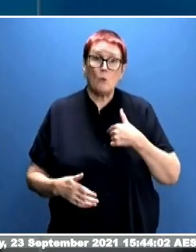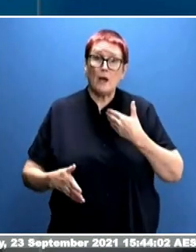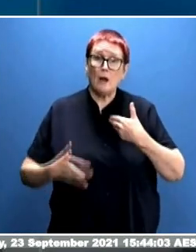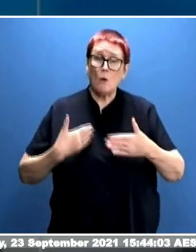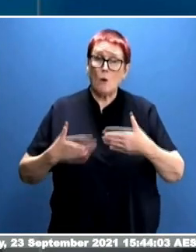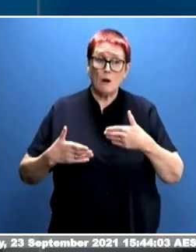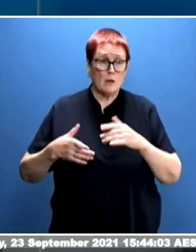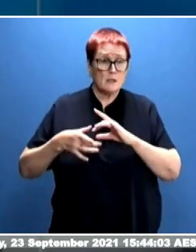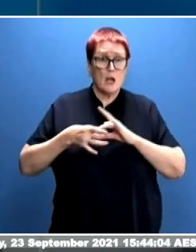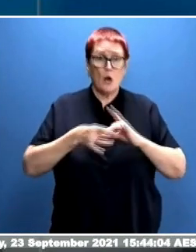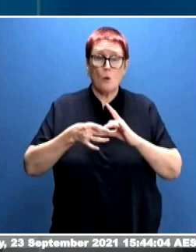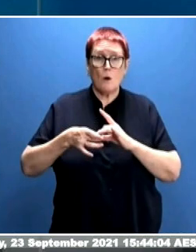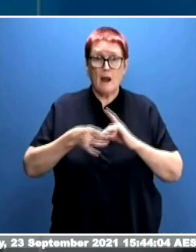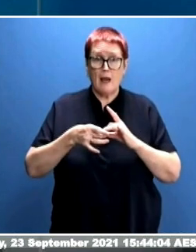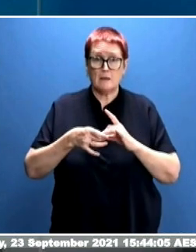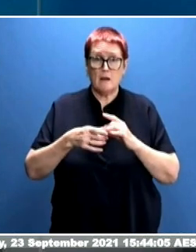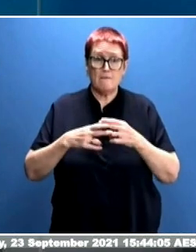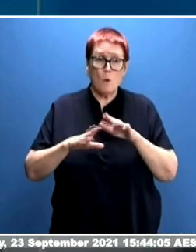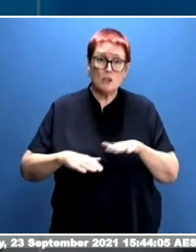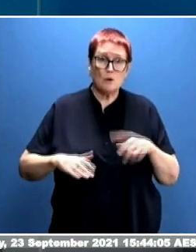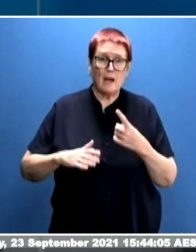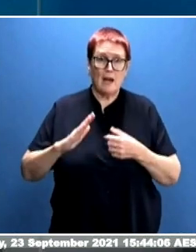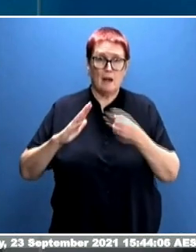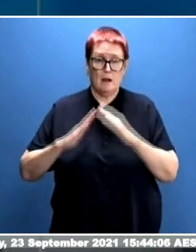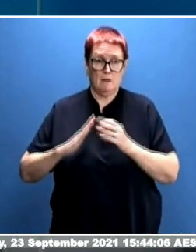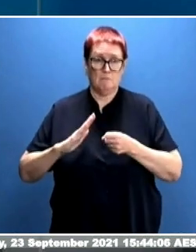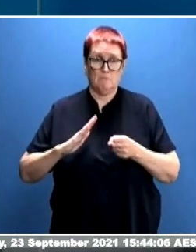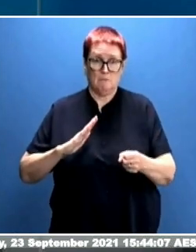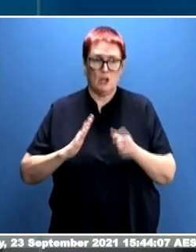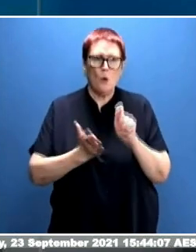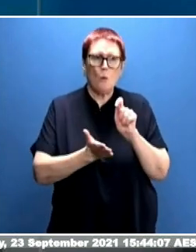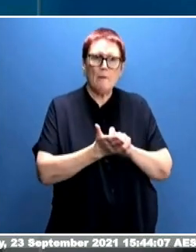children in voluntary out-of-home care where we pay for lodging, accommodation